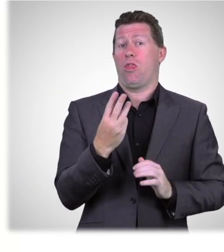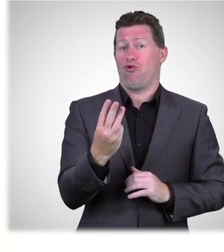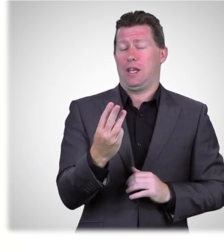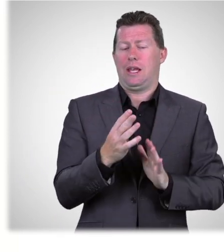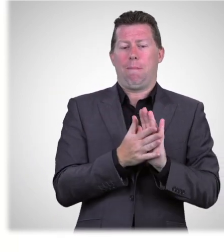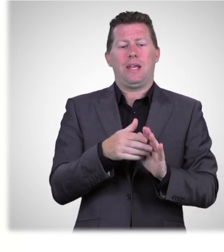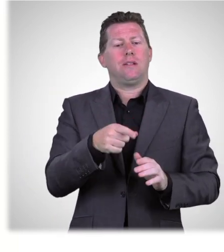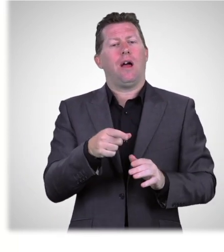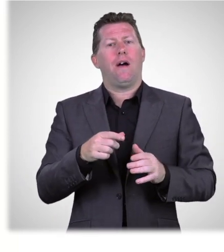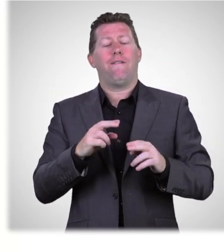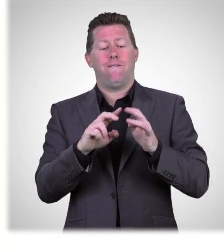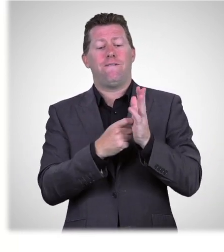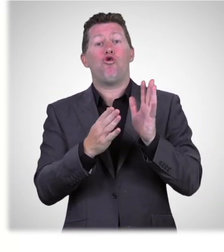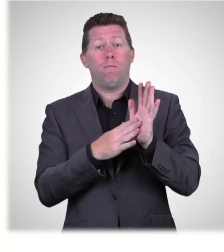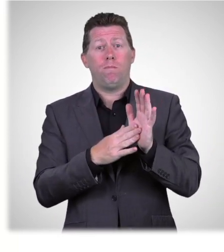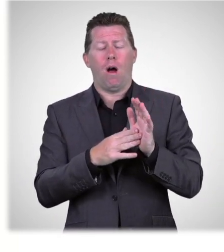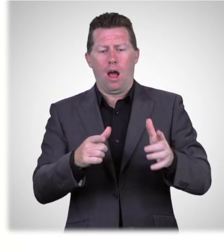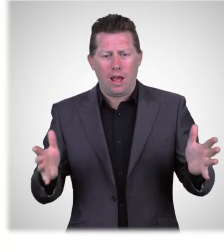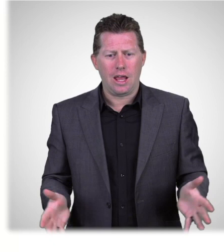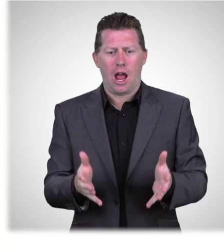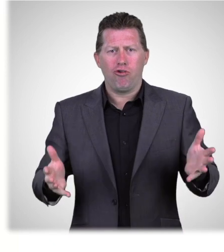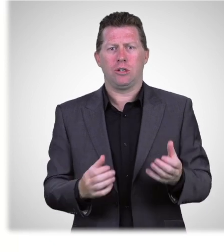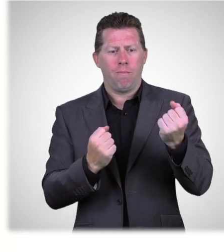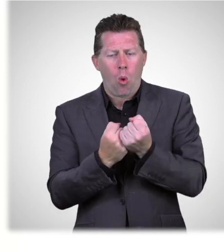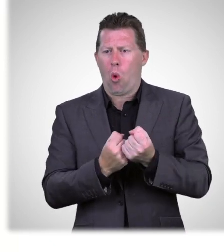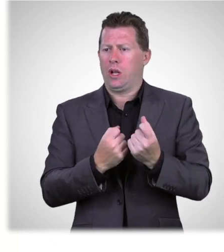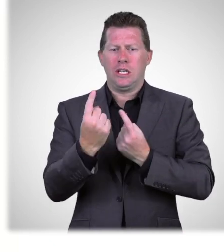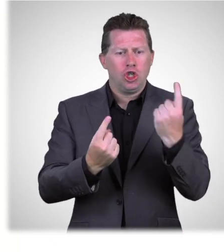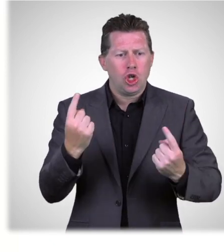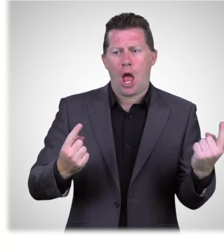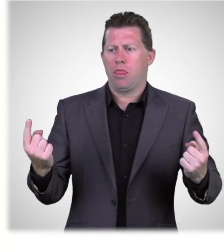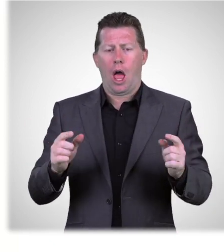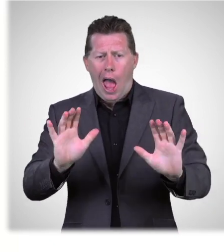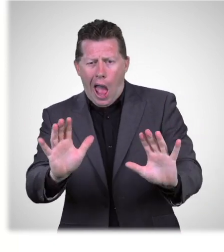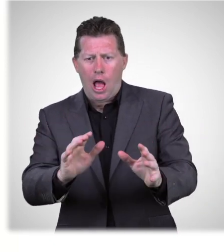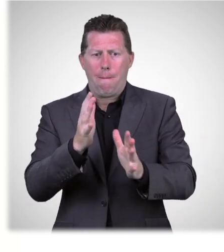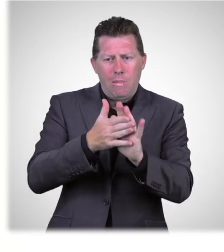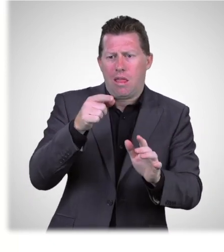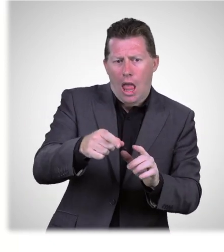8.3, the discussion forum posts encourage and support learning events for interactions,